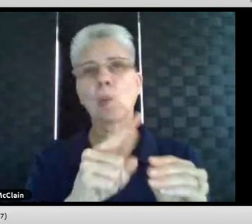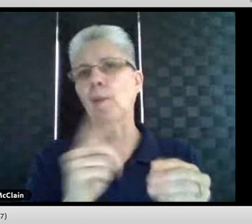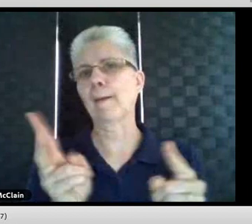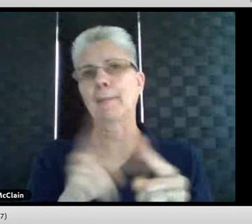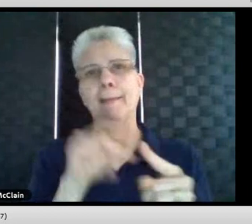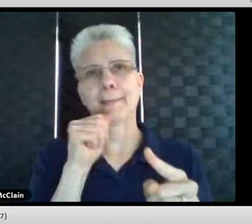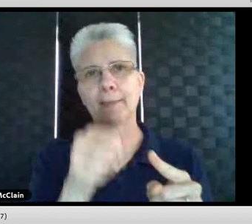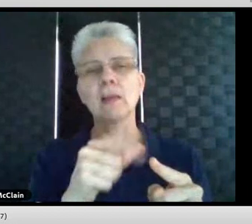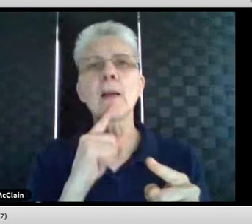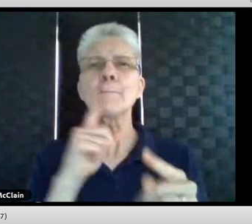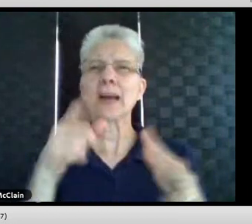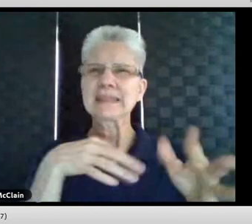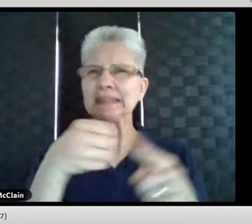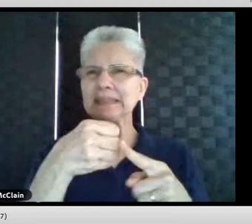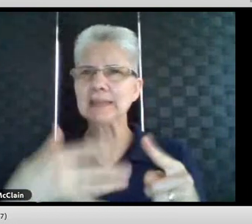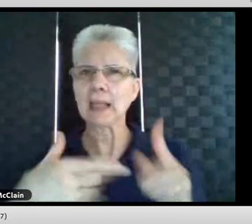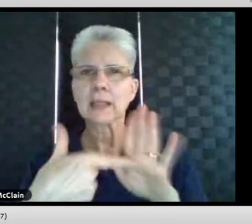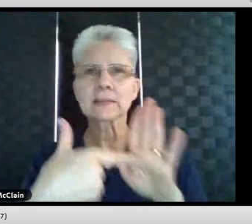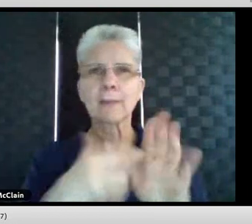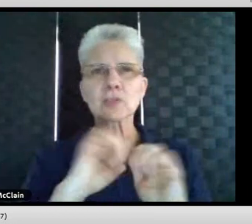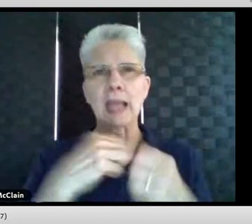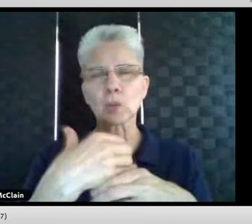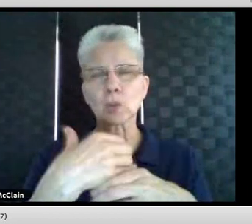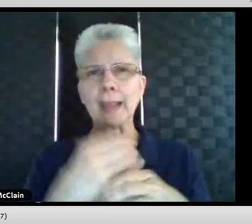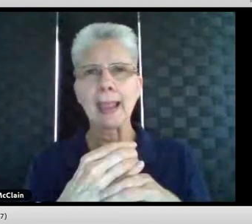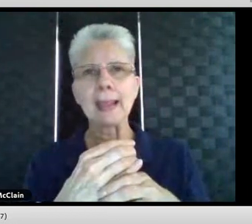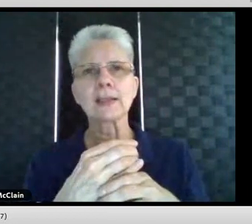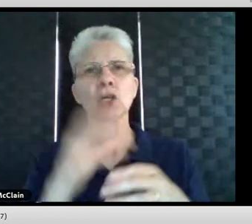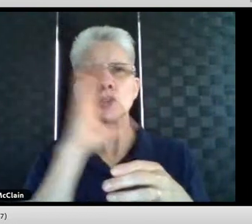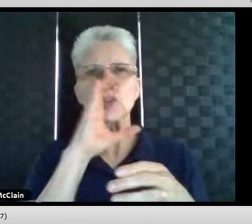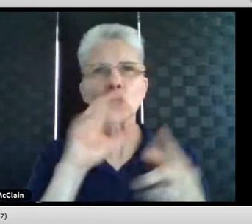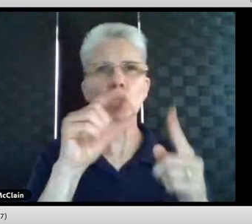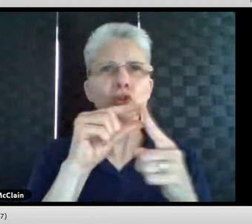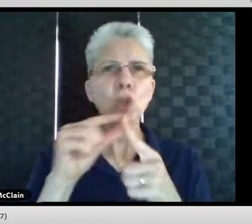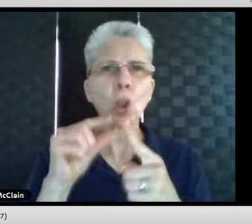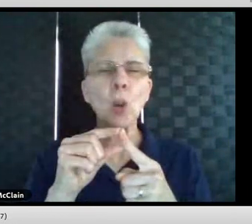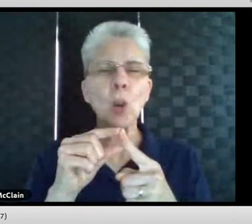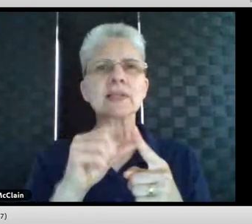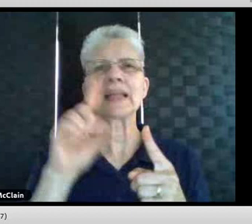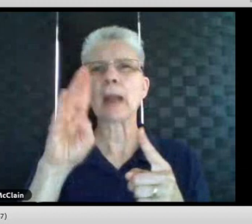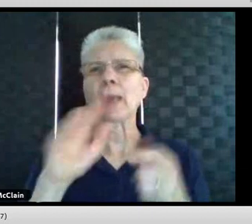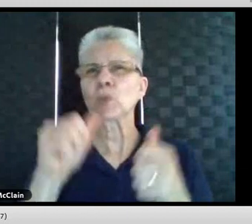but, "Detailed, examples, how to create search terms, which databases to search."